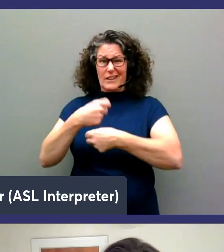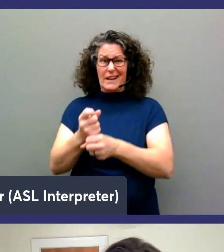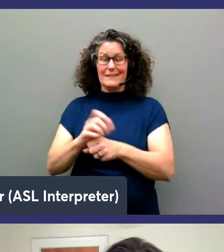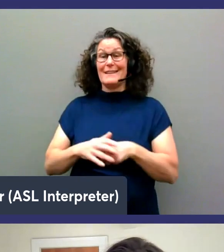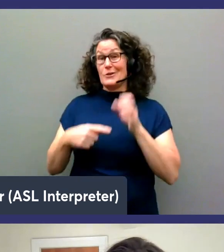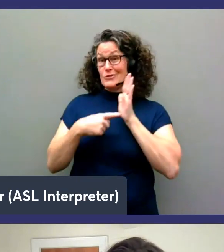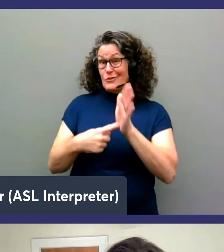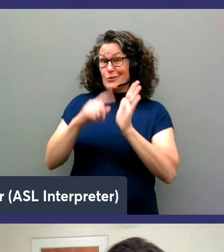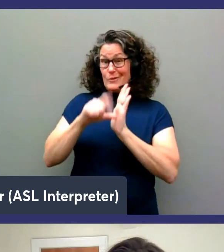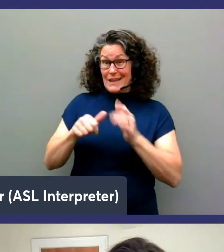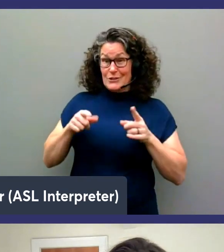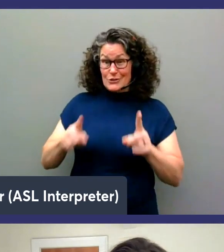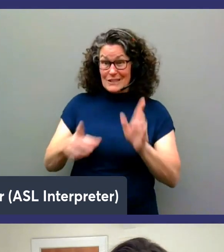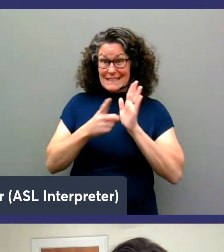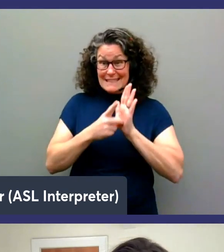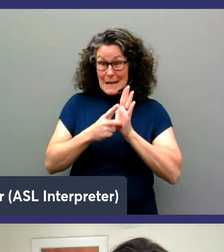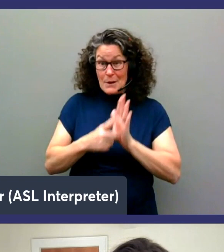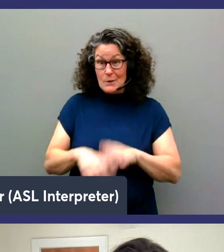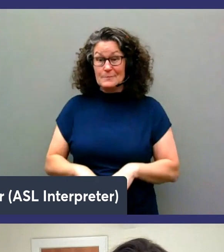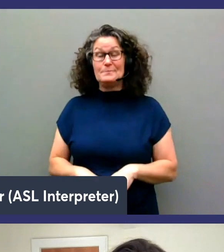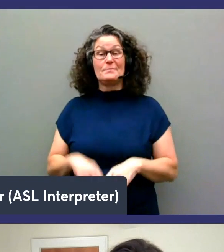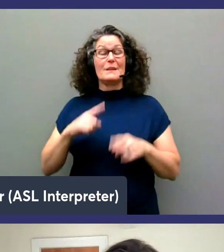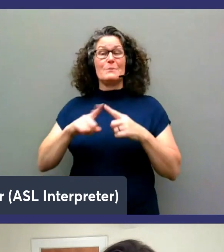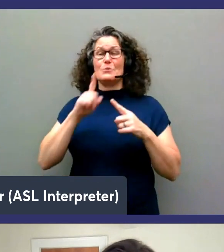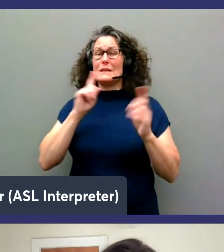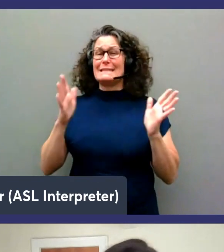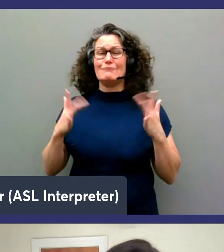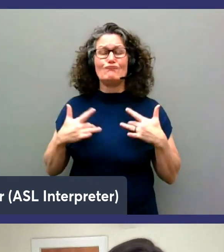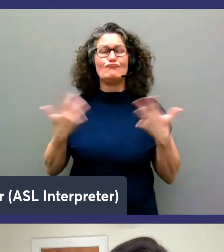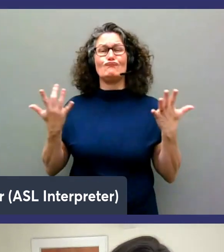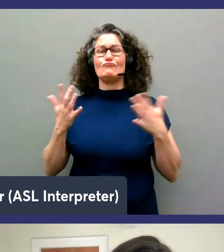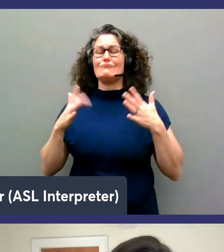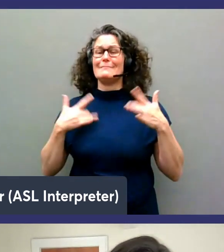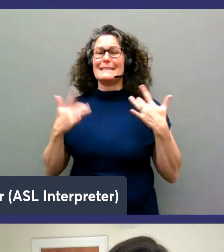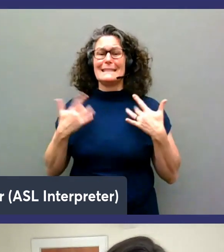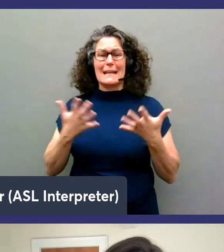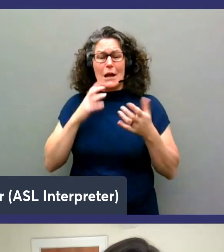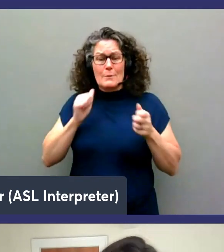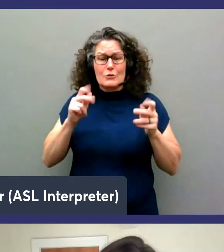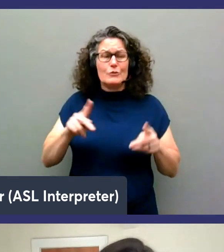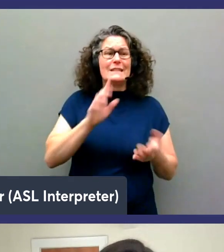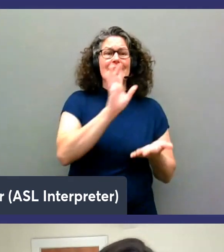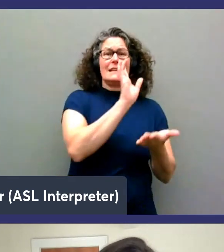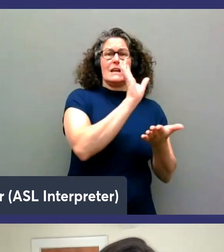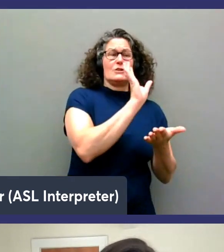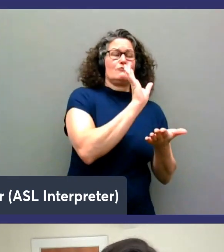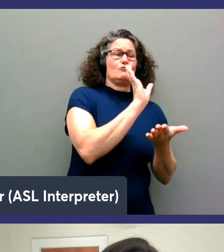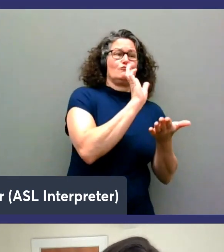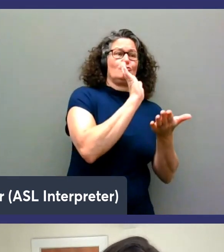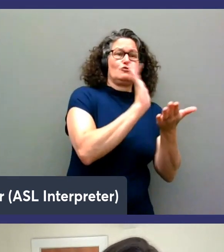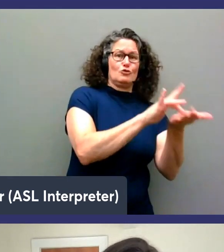but it's just a really delightful experience to be in there, their drag and drop interface, and Workflow Studio,